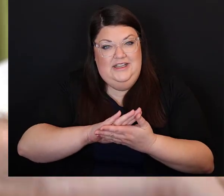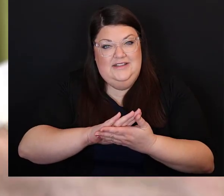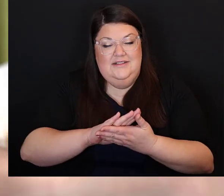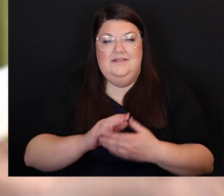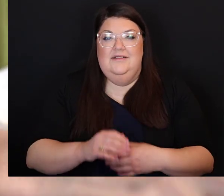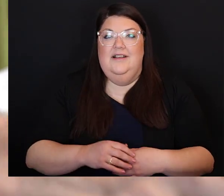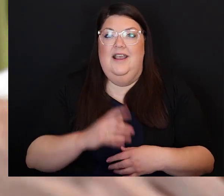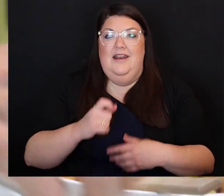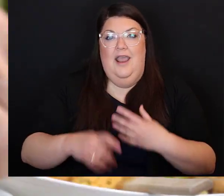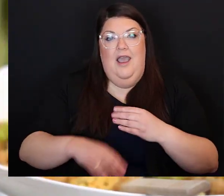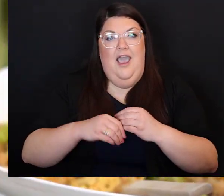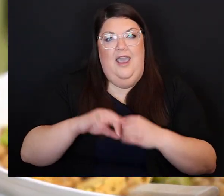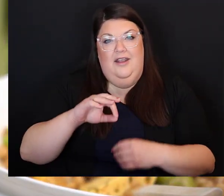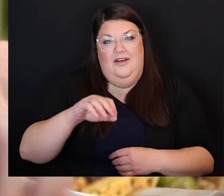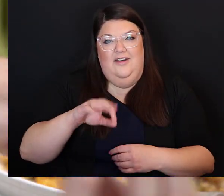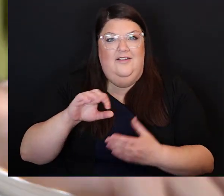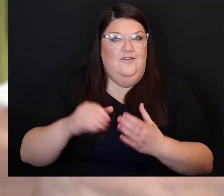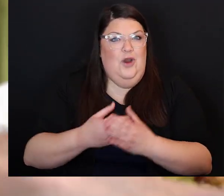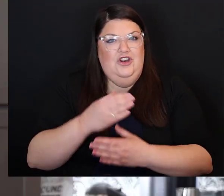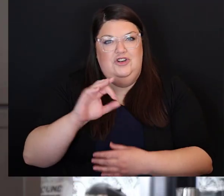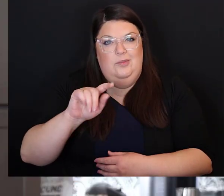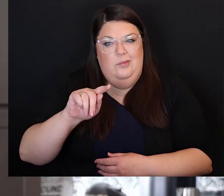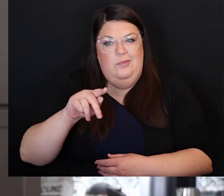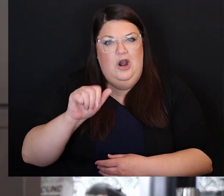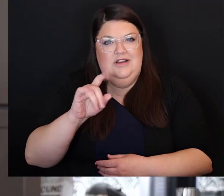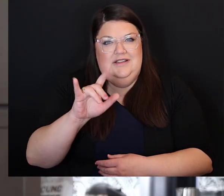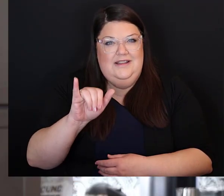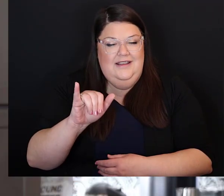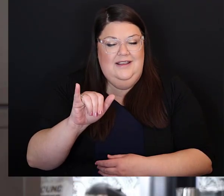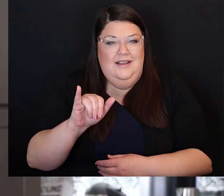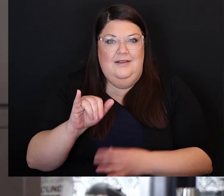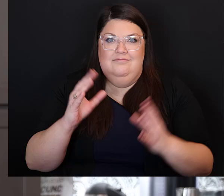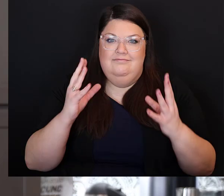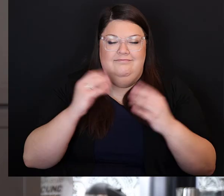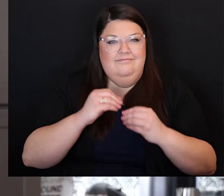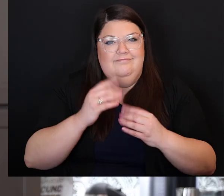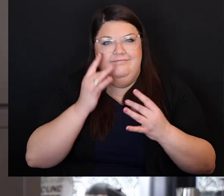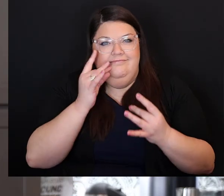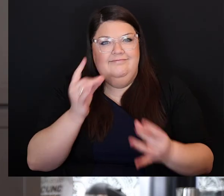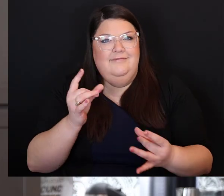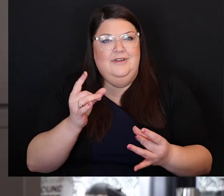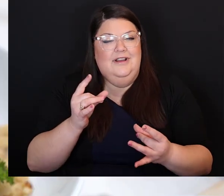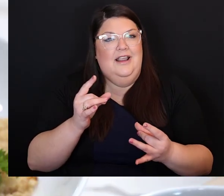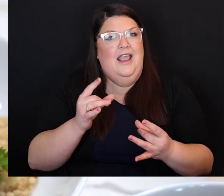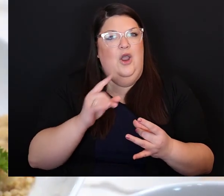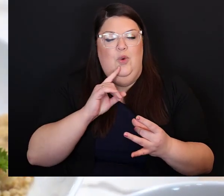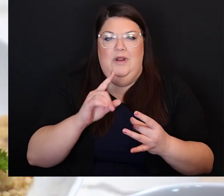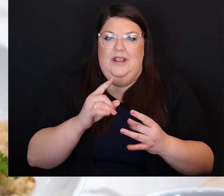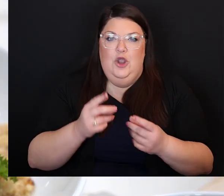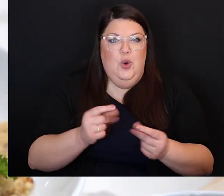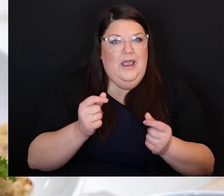We've garnished it with some fresh parsley. Well, there we have it, and this was a recipe for a very quick, very easy,